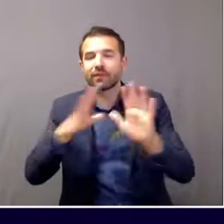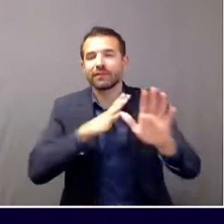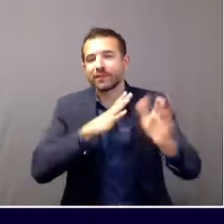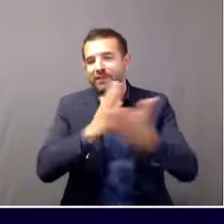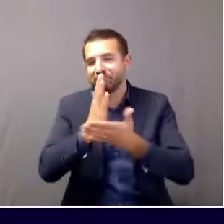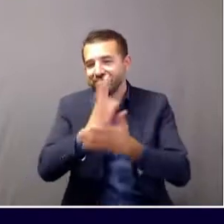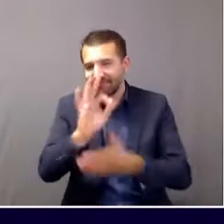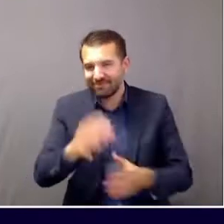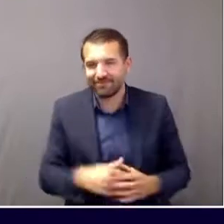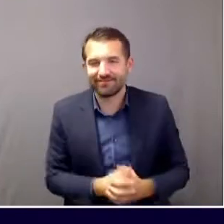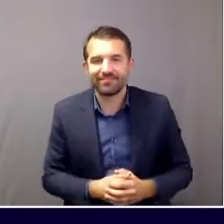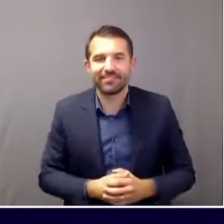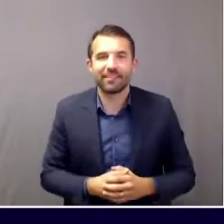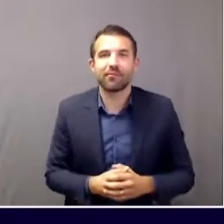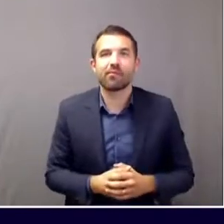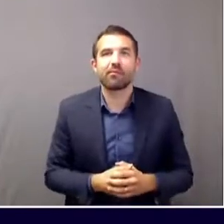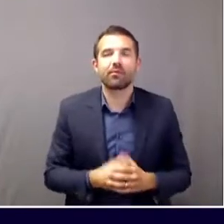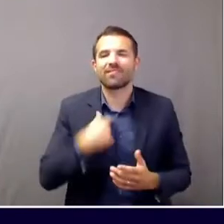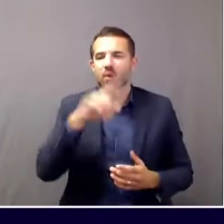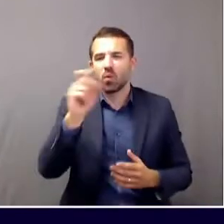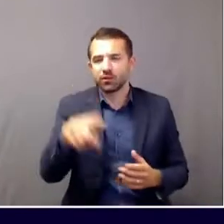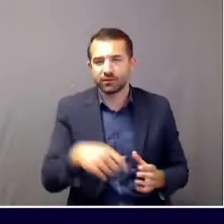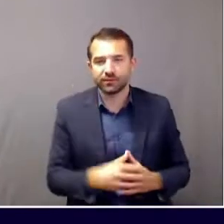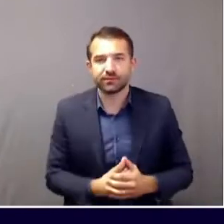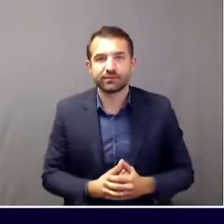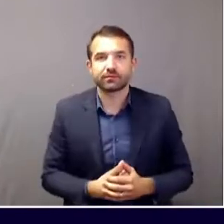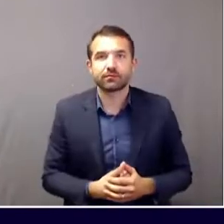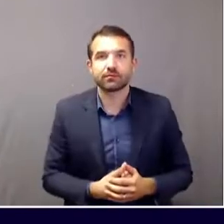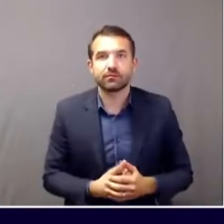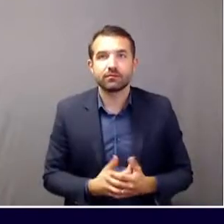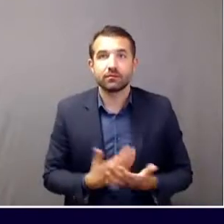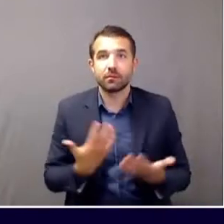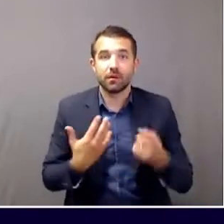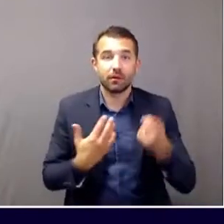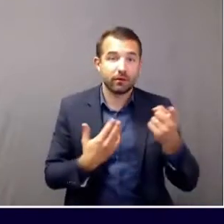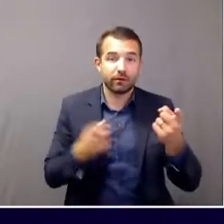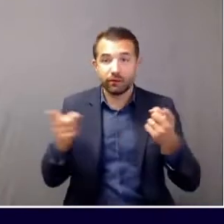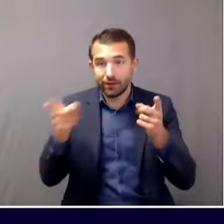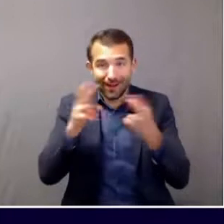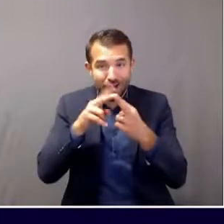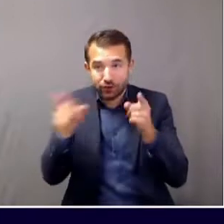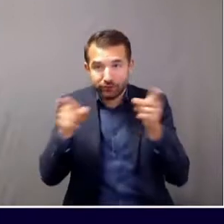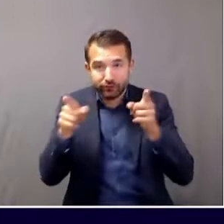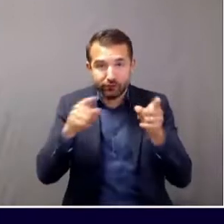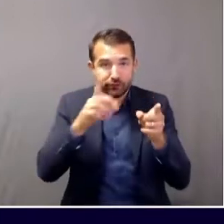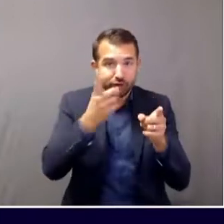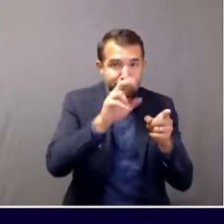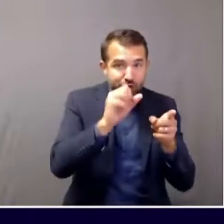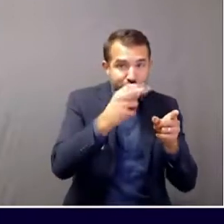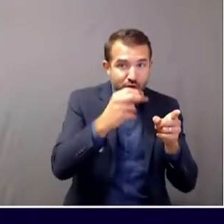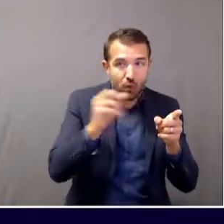maybe this is for you as well